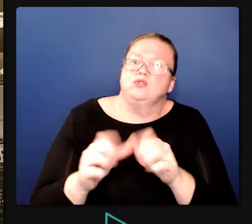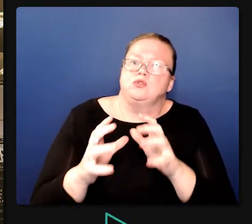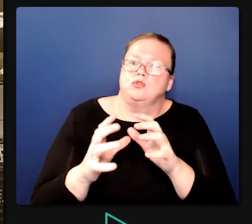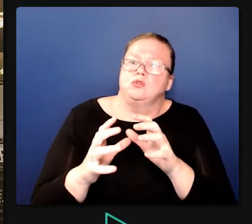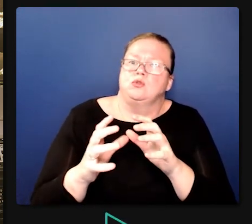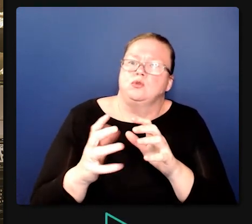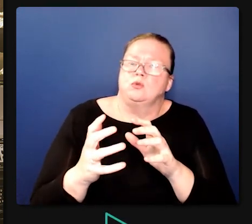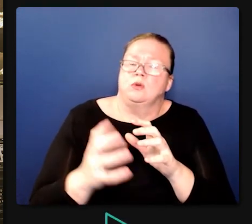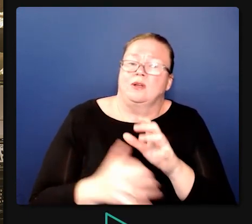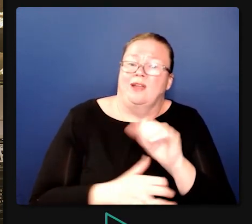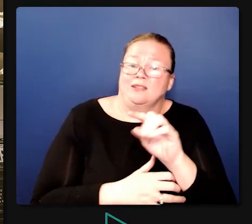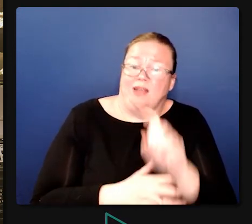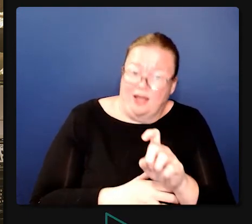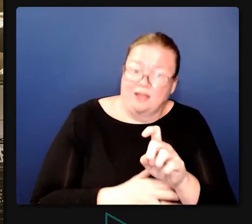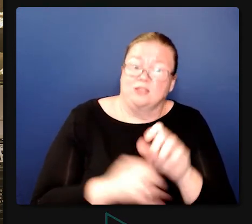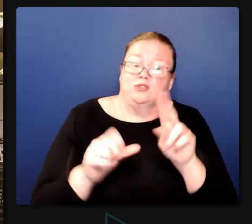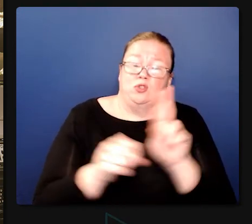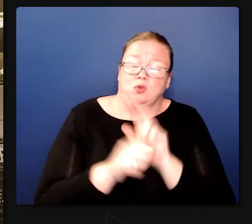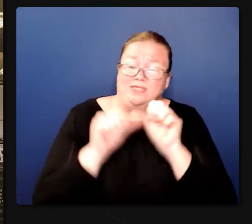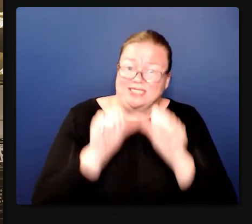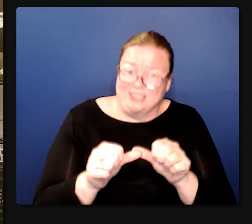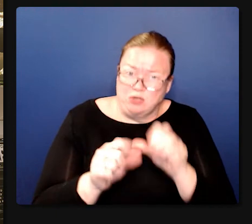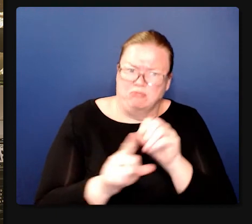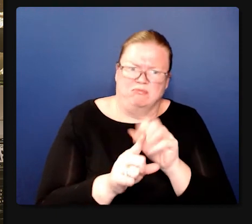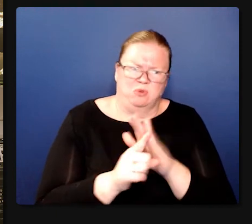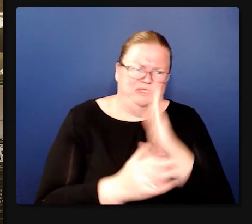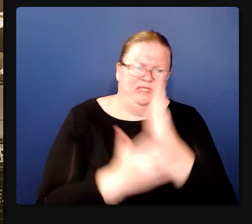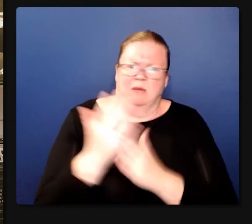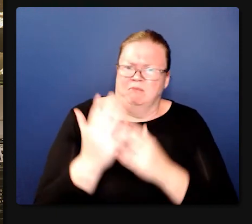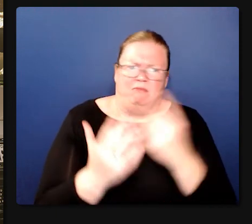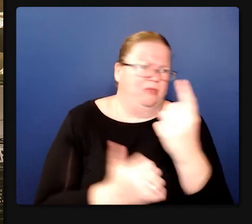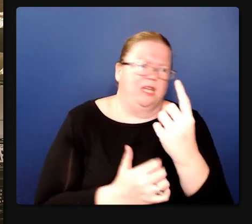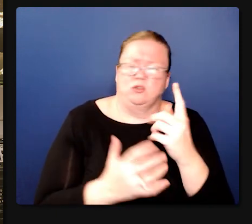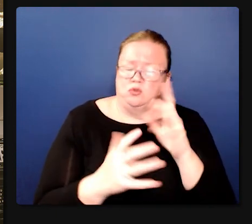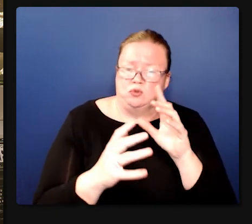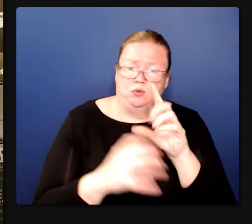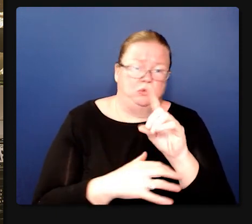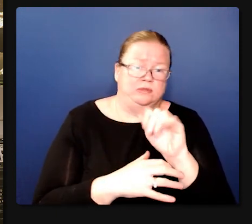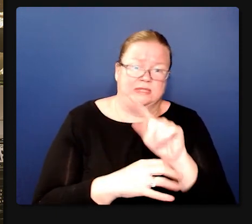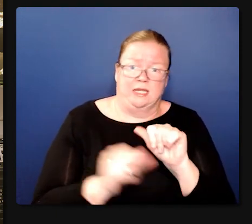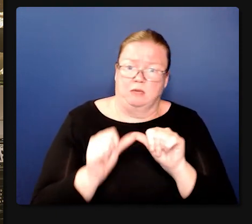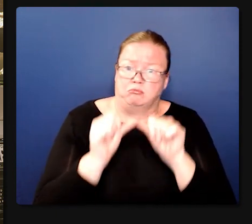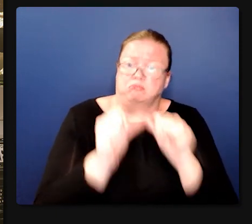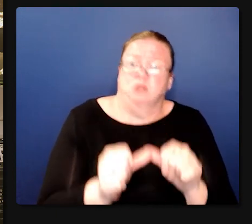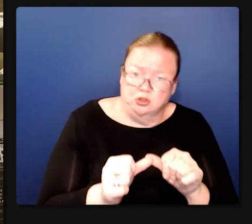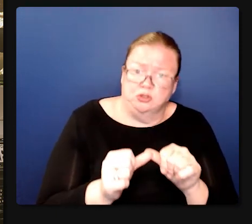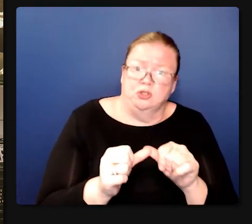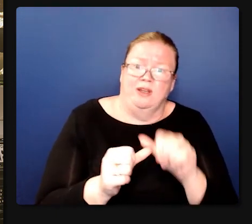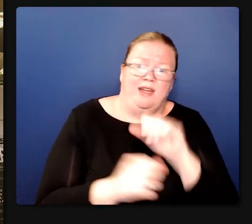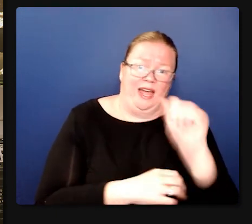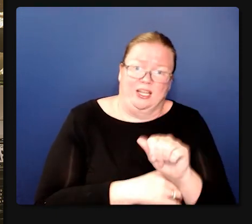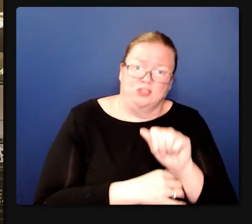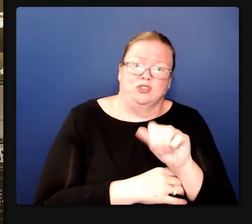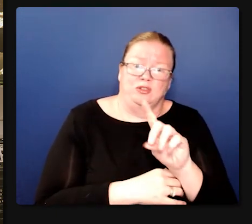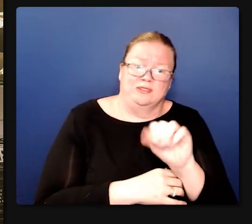and then use continuous exports or some sort of mechanism to push the data into Azure Data Lake Gen2